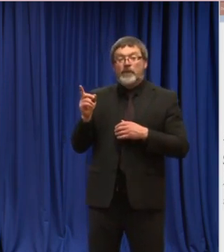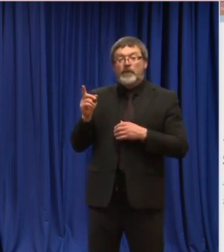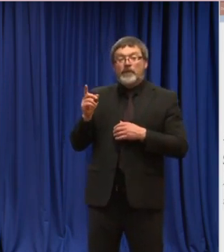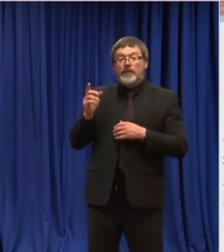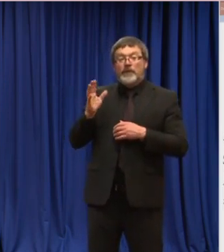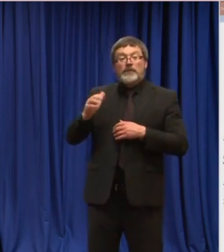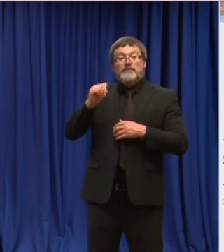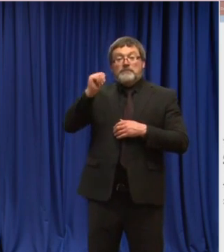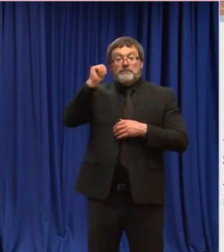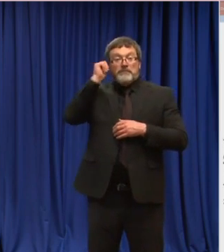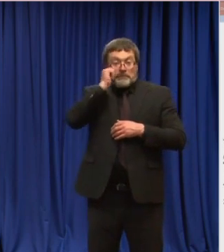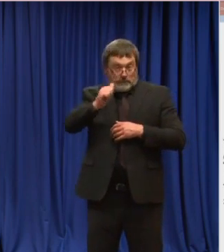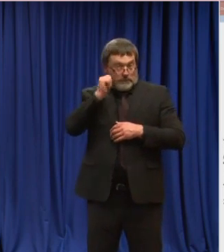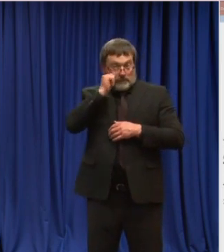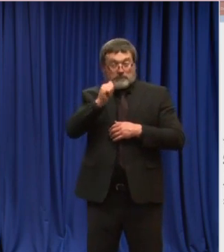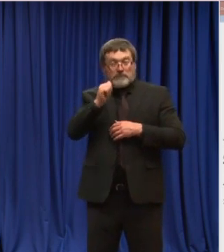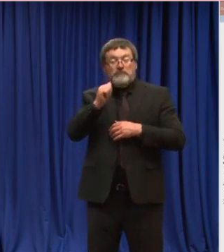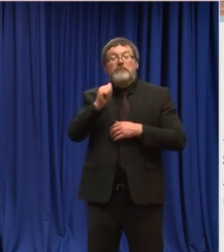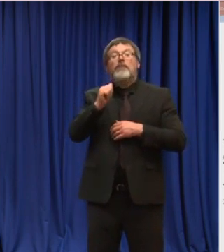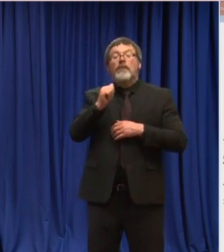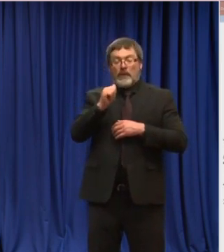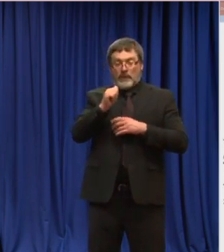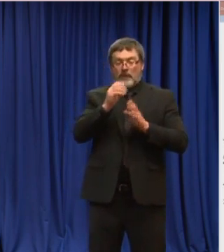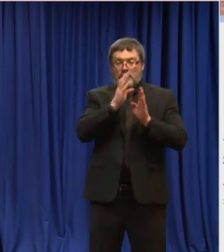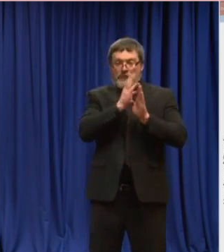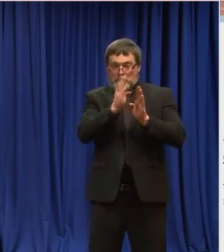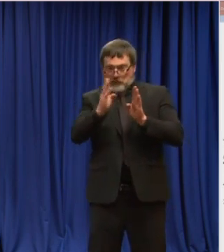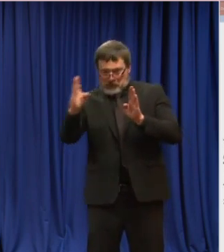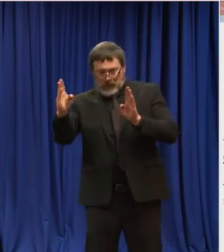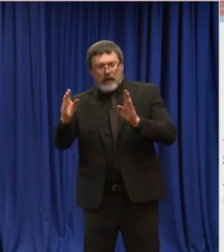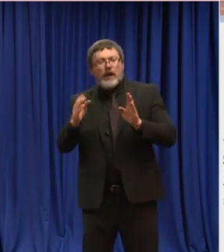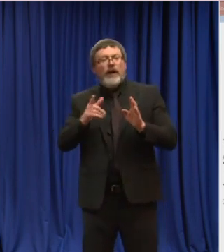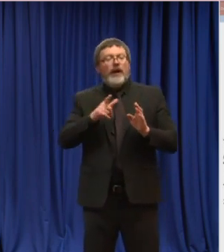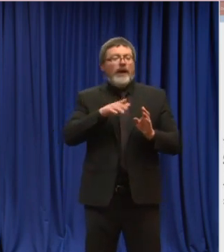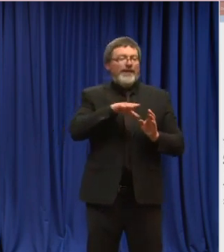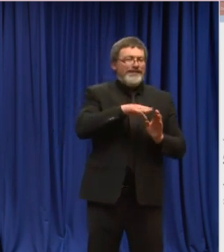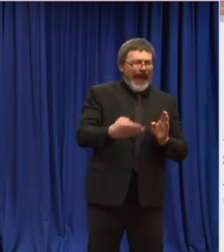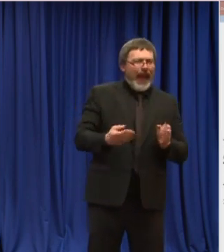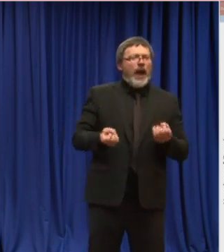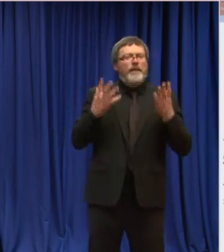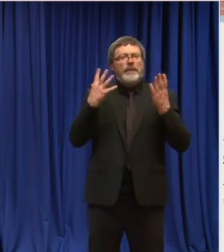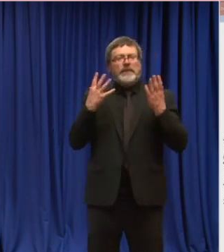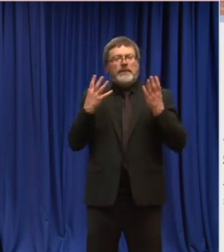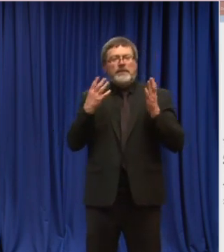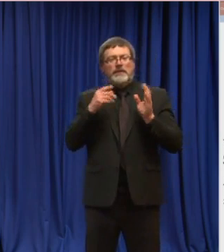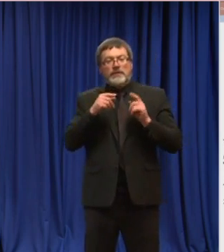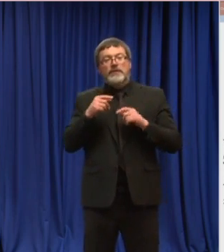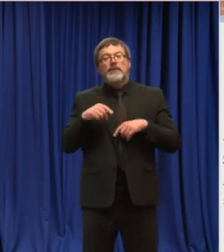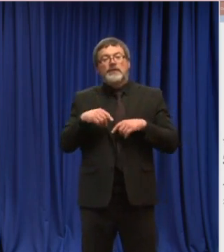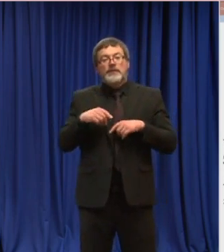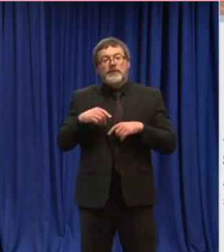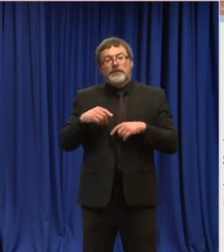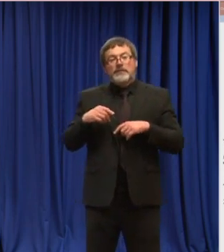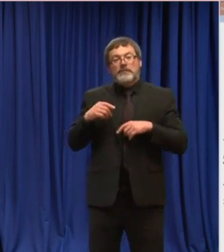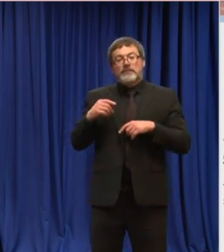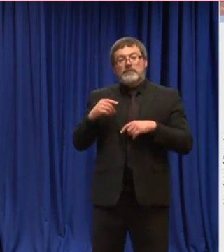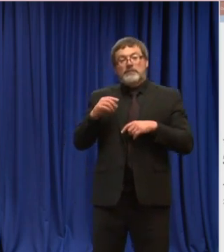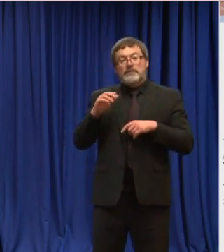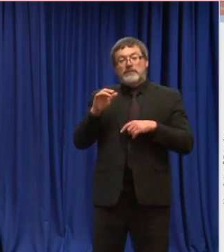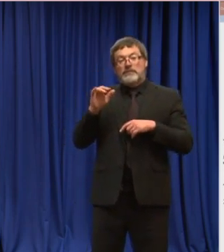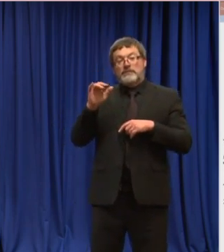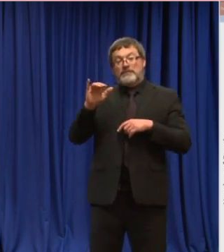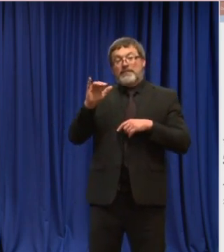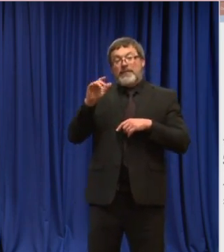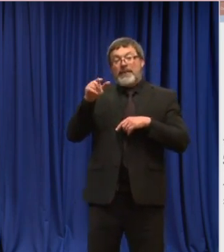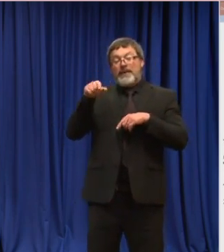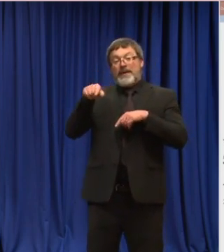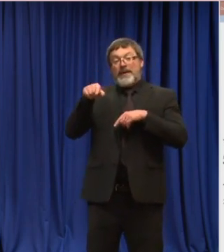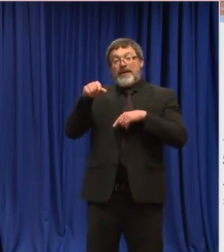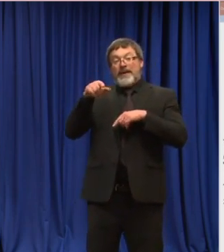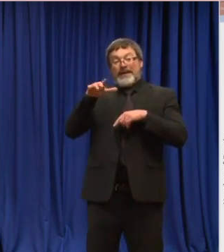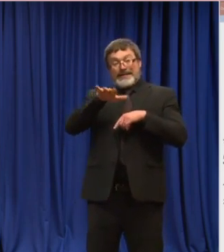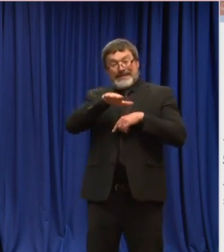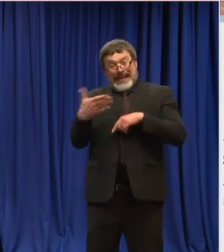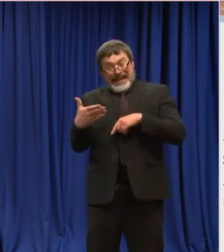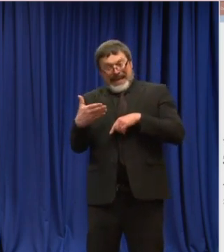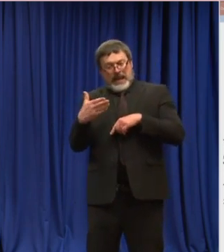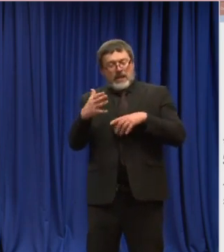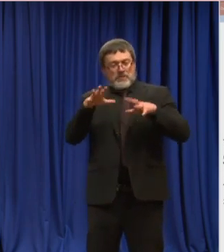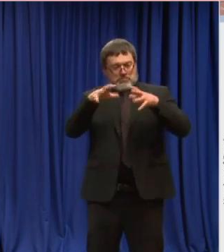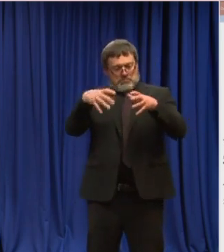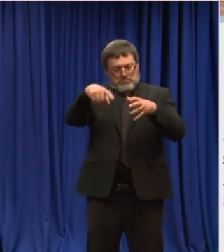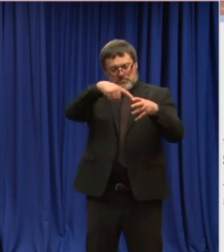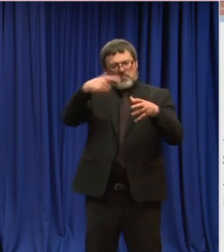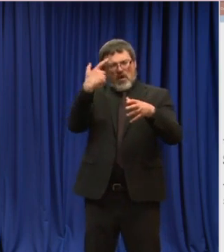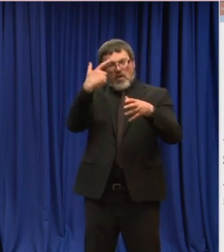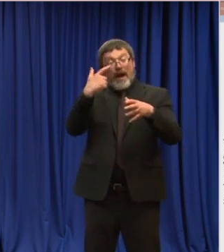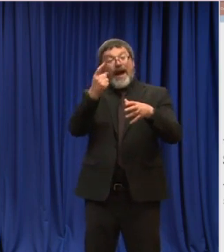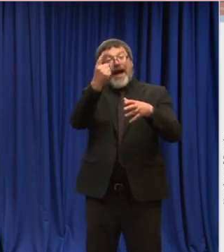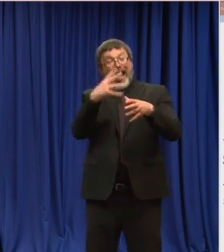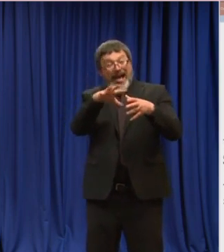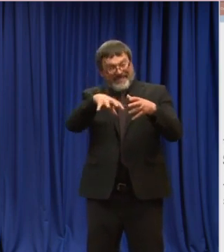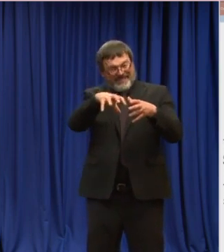THIS IS LOOKING AT COVID-19 DEATHS EACH DAY IN NEW HAMPSHIRE ABOUT HALF OF THE DEATHS IN THE LAST FEW DAYS HAVE BEEN ASSOCIATED WITH LONG-TERM CARE FACILITY OUTBREAKS.